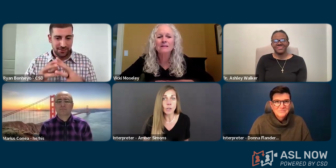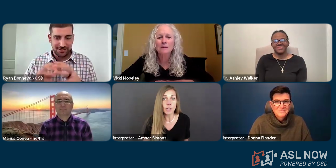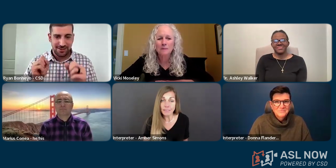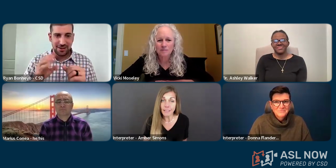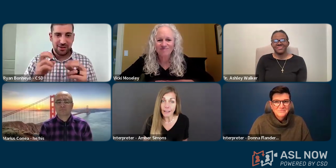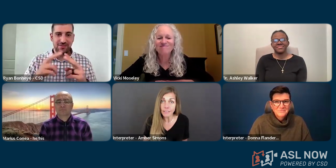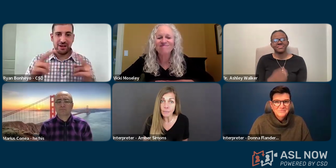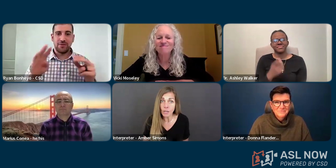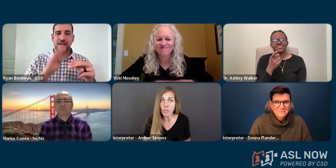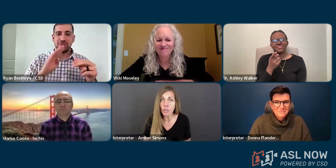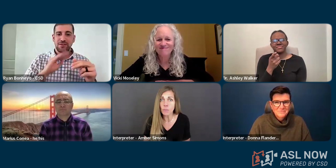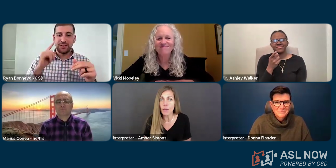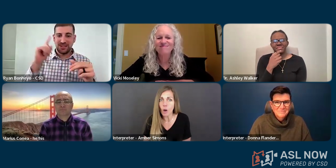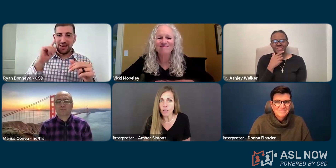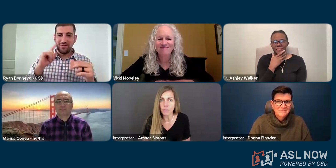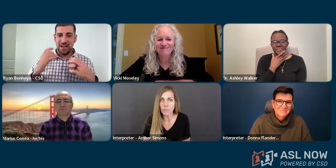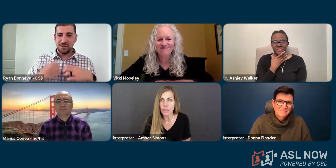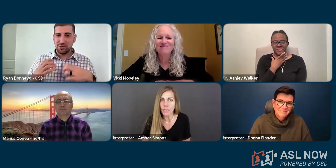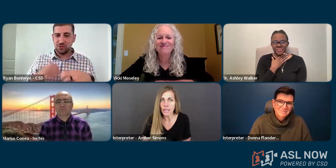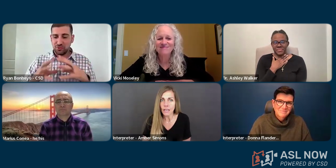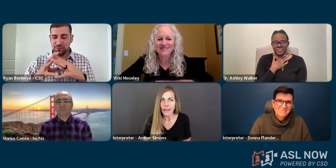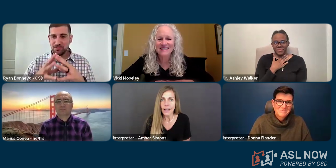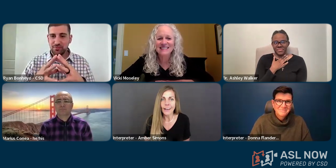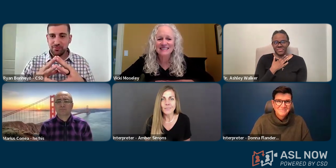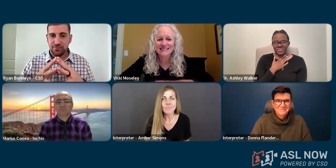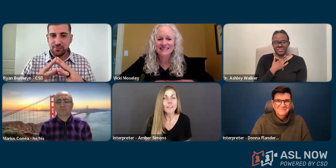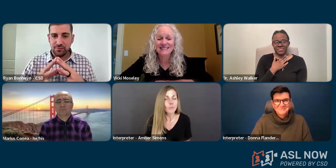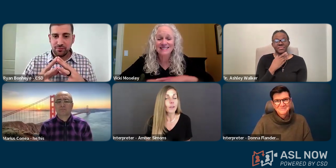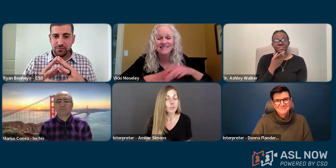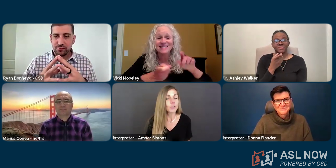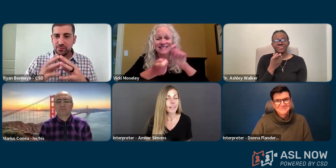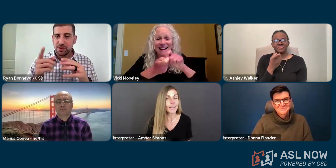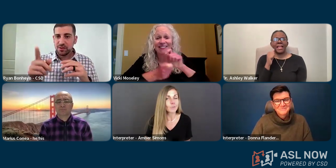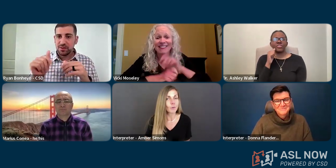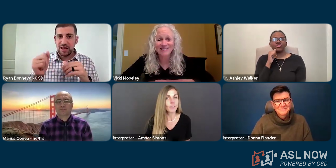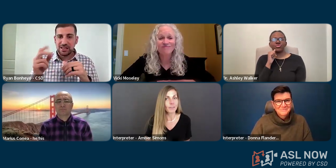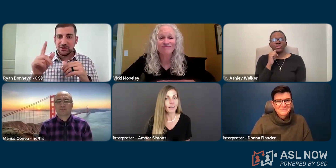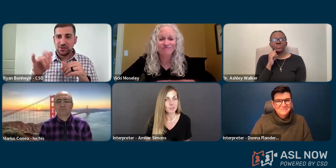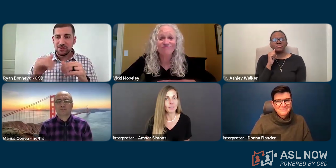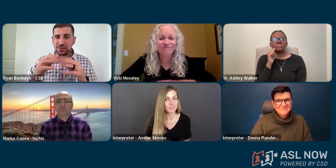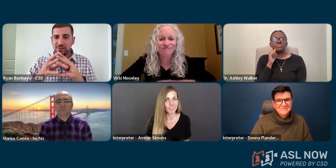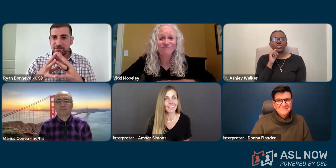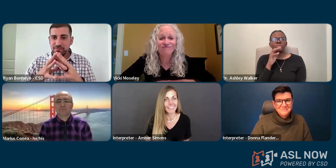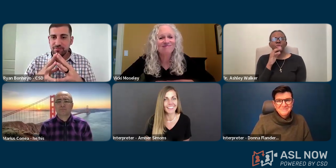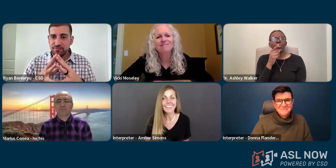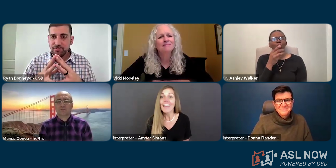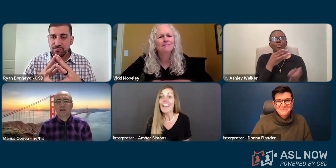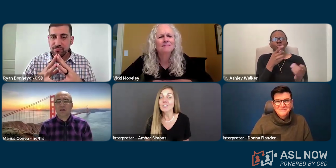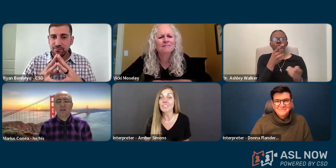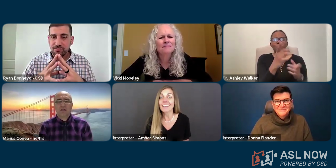Are you going to be texting me or are you going to be calling me? And it's frustrating for deaf customers. Ashley?